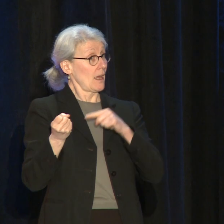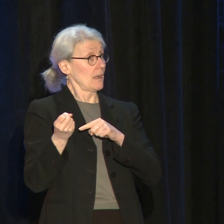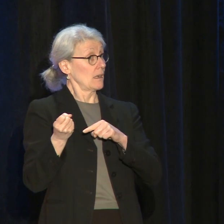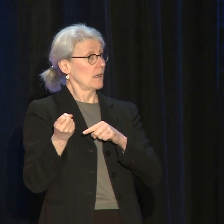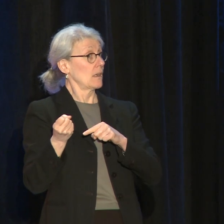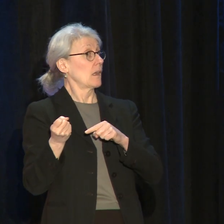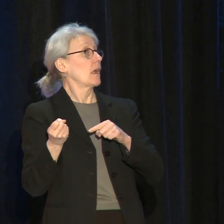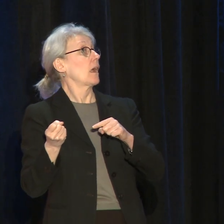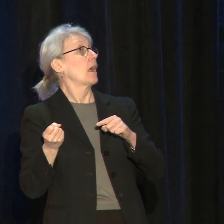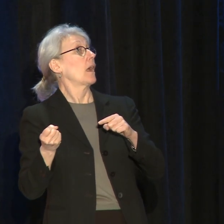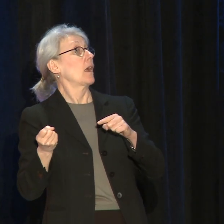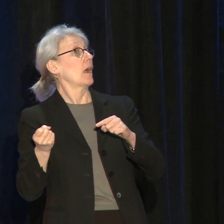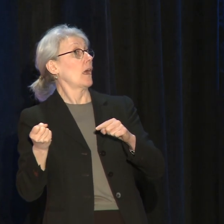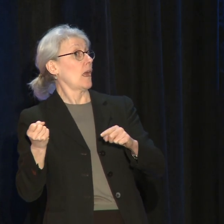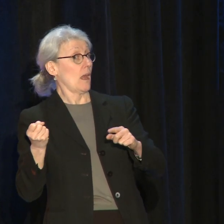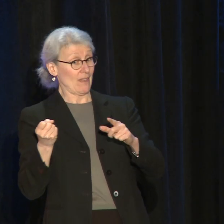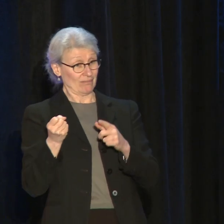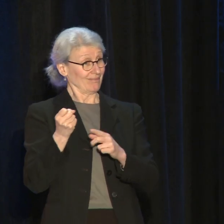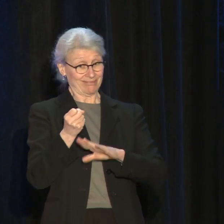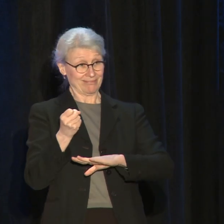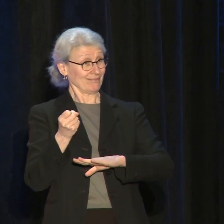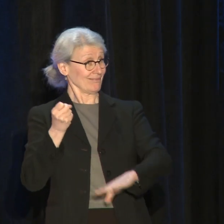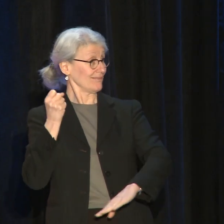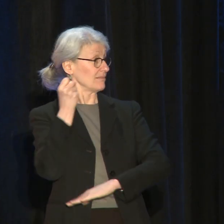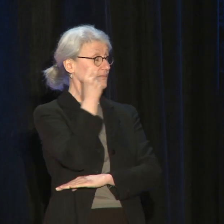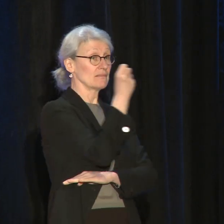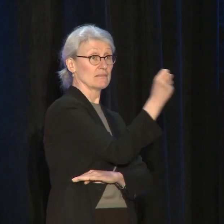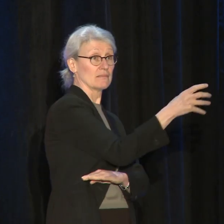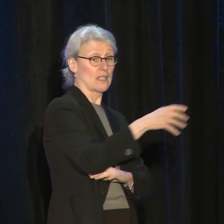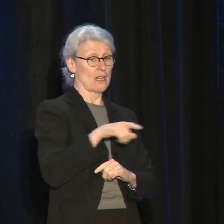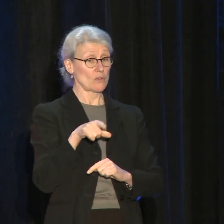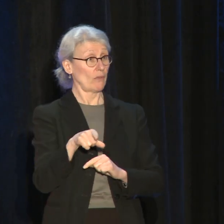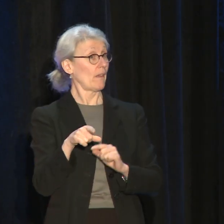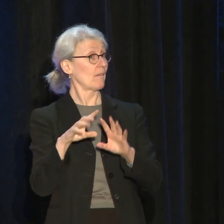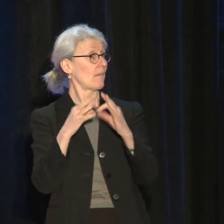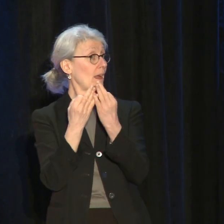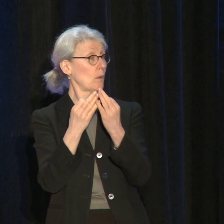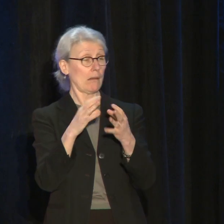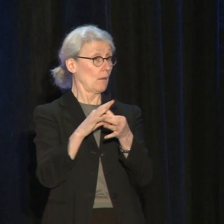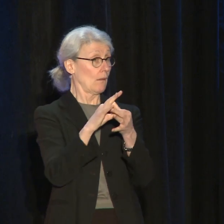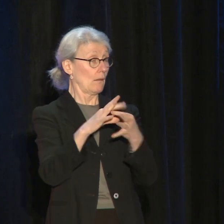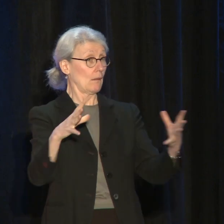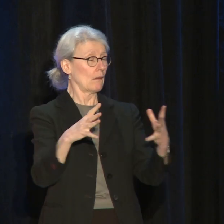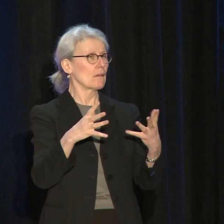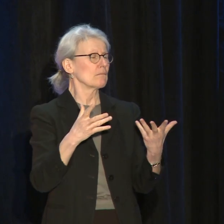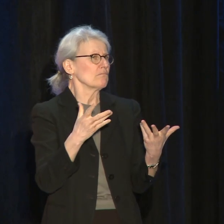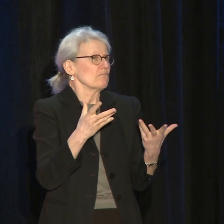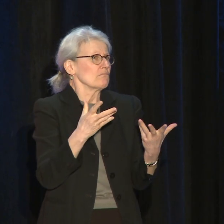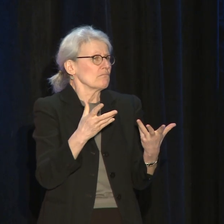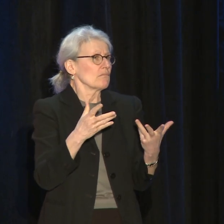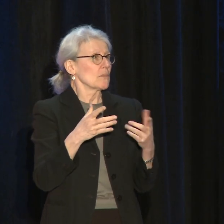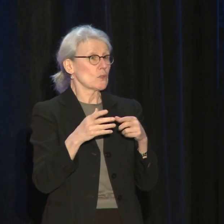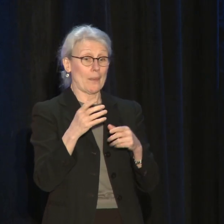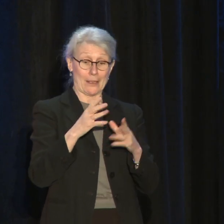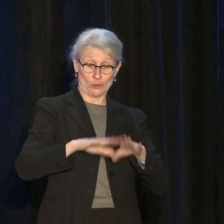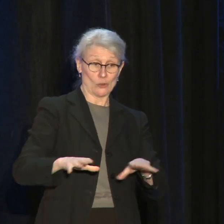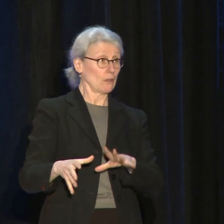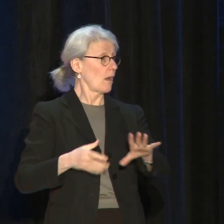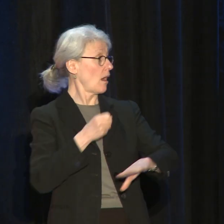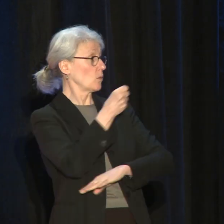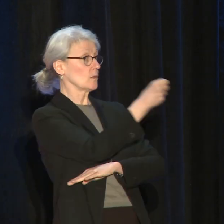completely severs the loving bonds of family members, takes them out of their communities and